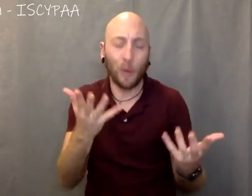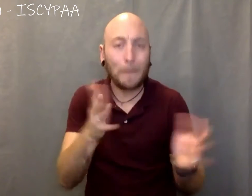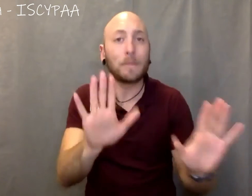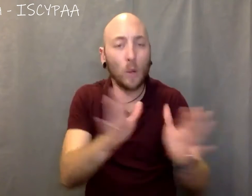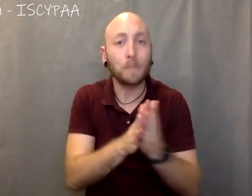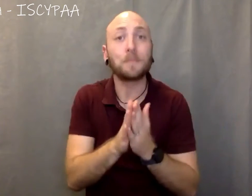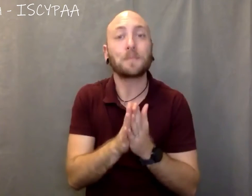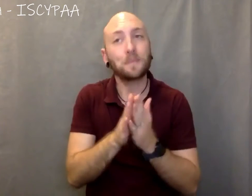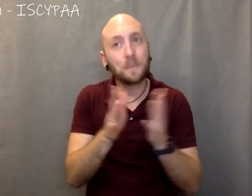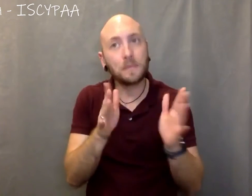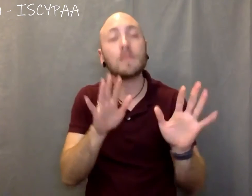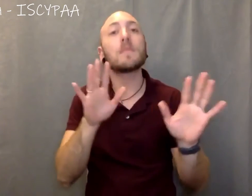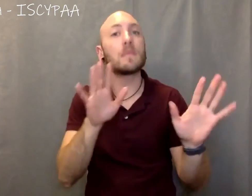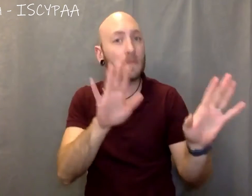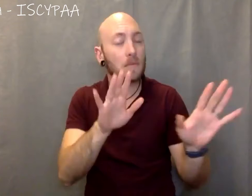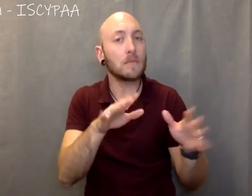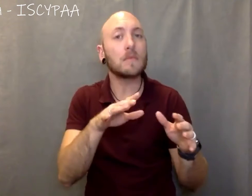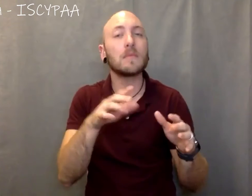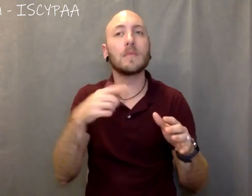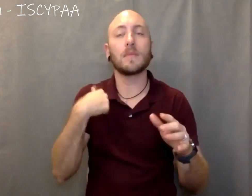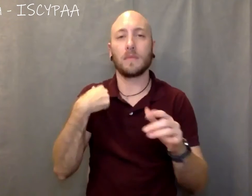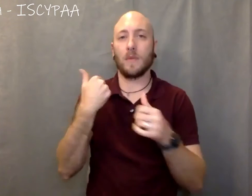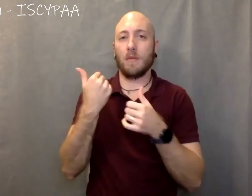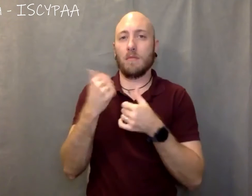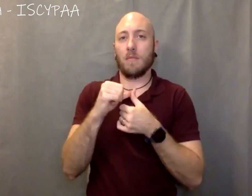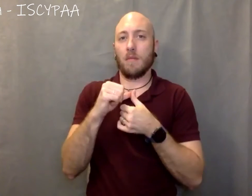you know, it also like when I first came in at 19 I was never